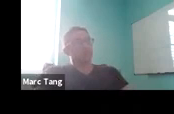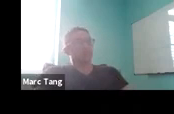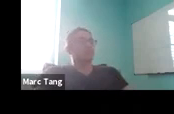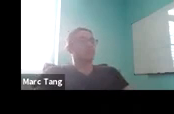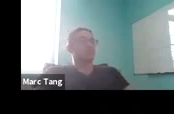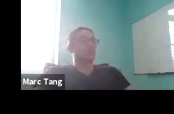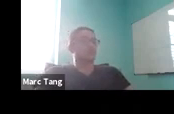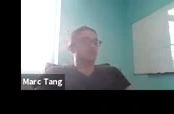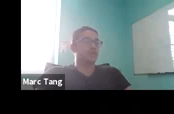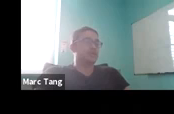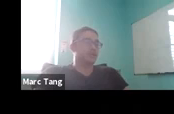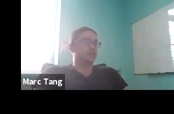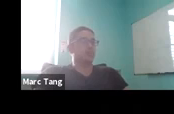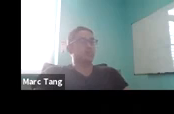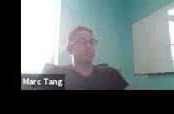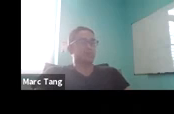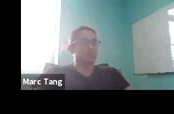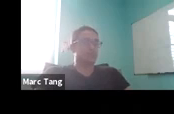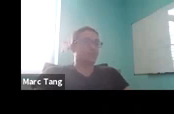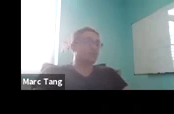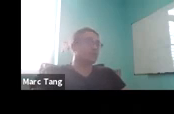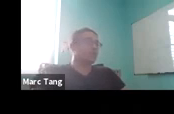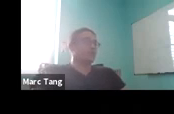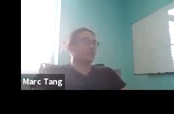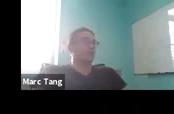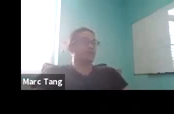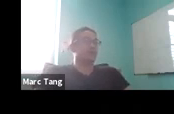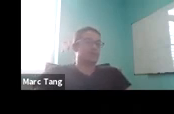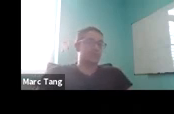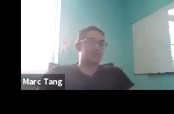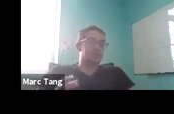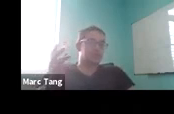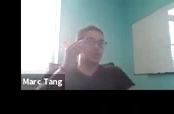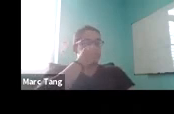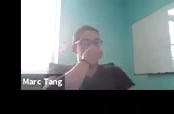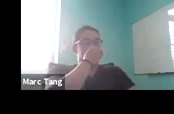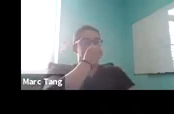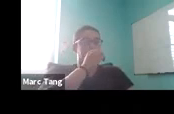studies using corpus-based entropy measures oracceptability judgment experiments as we have seen yesterday